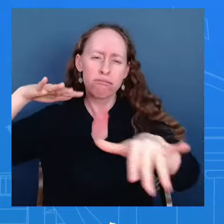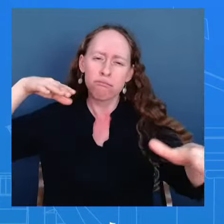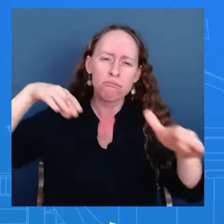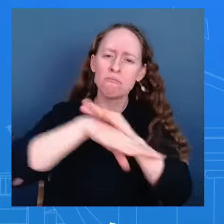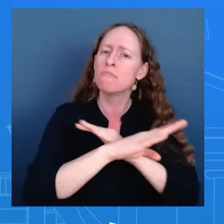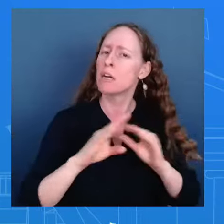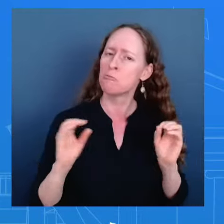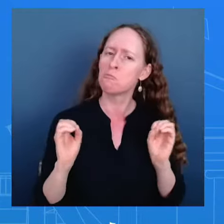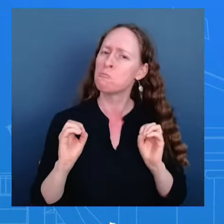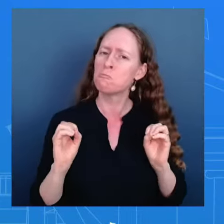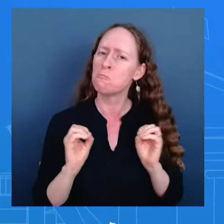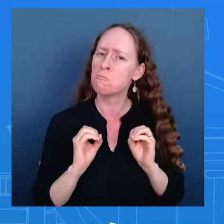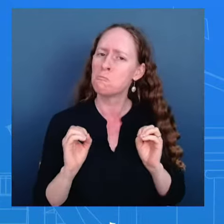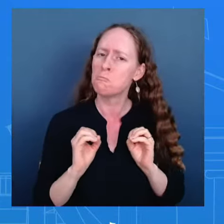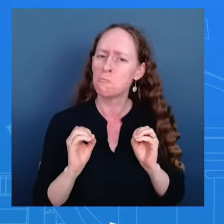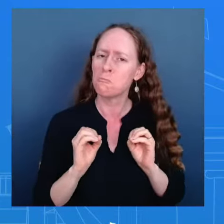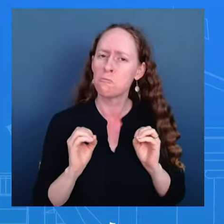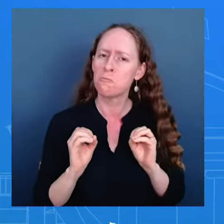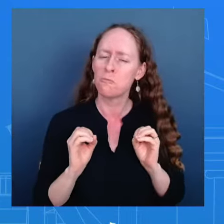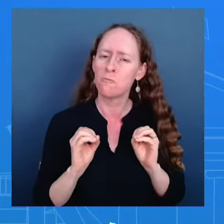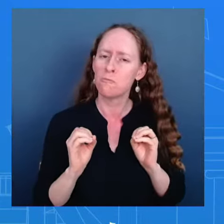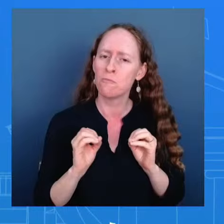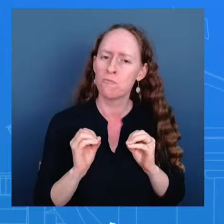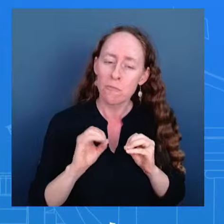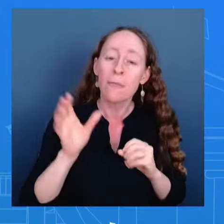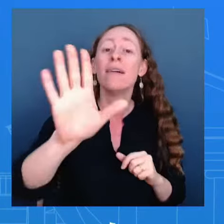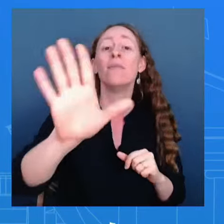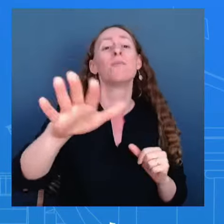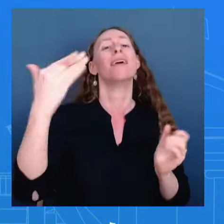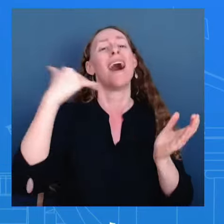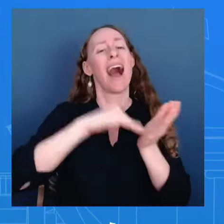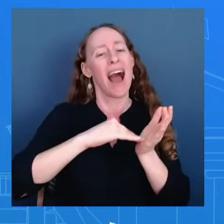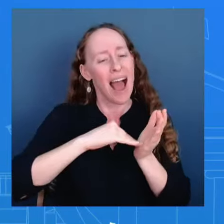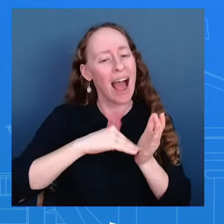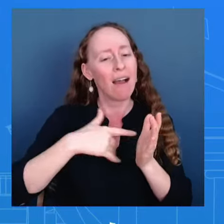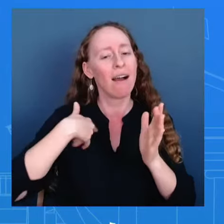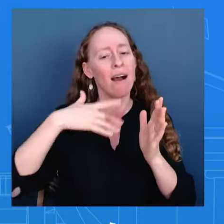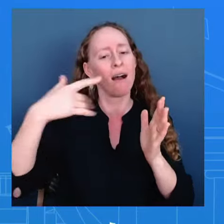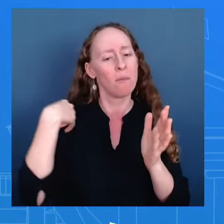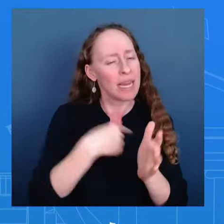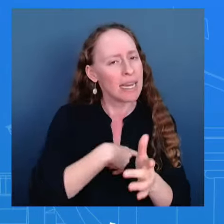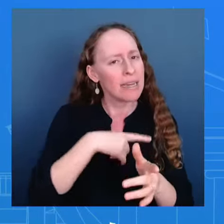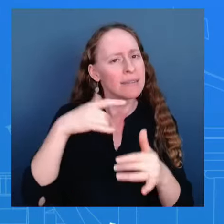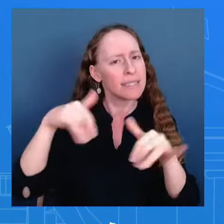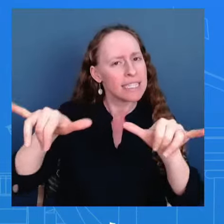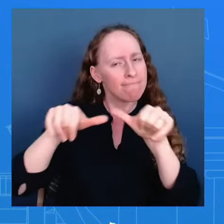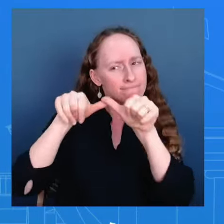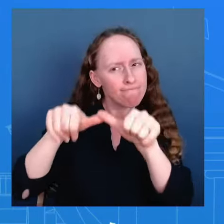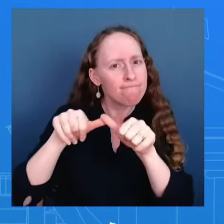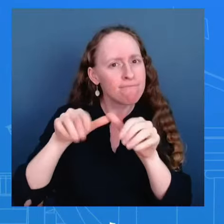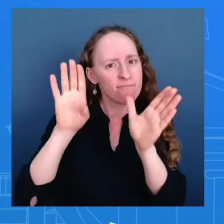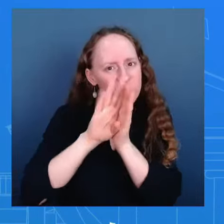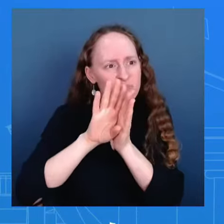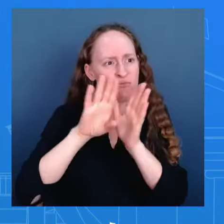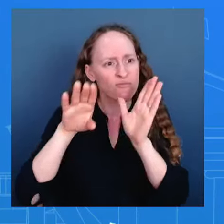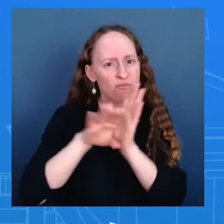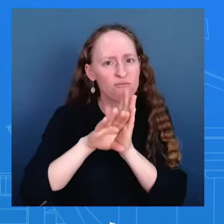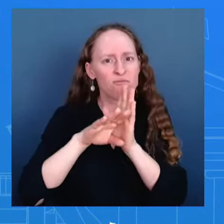we're going to watch this hour by hour, day by day, and we will stay in touch with our Israeli defense counterparts about what they're doing.